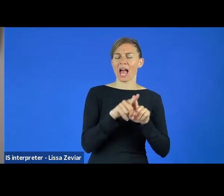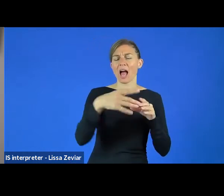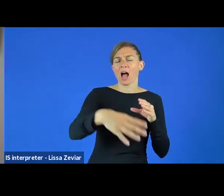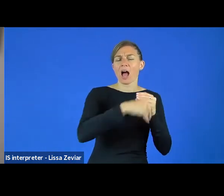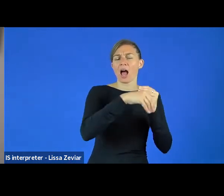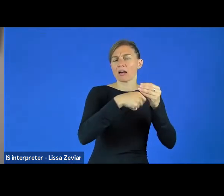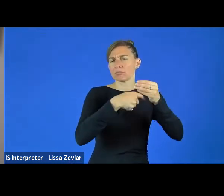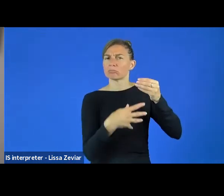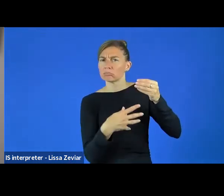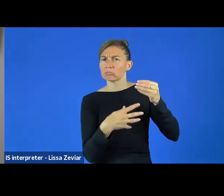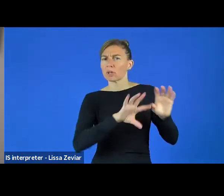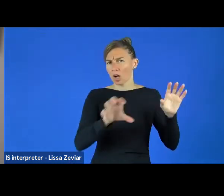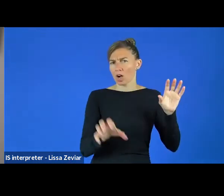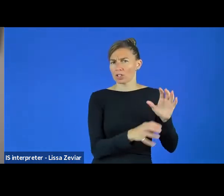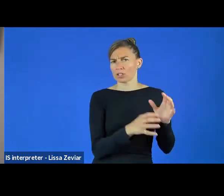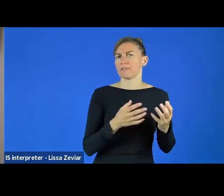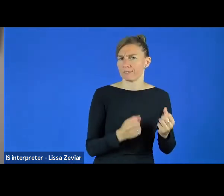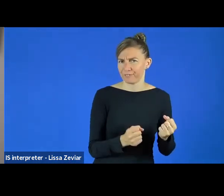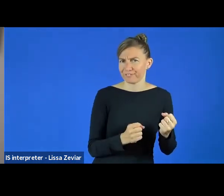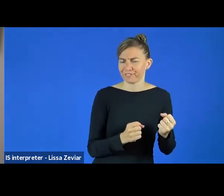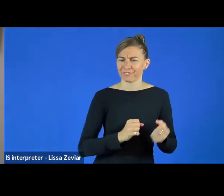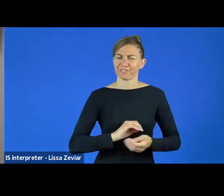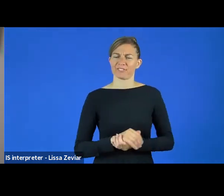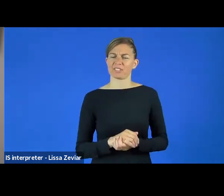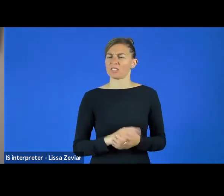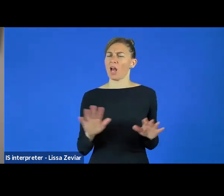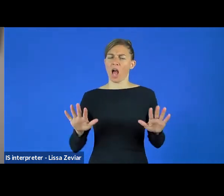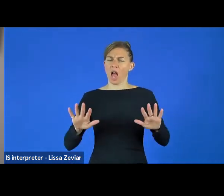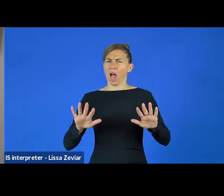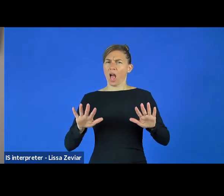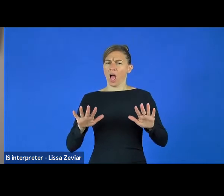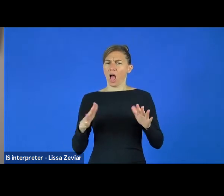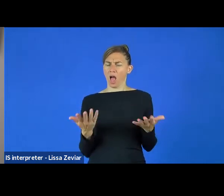How is it possible that the goods can freely circulate in Europe?